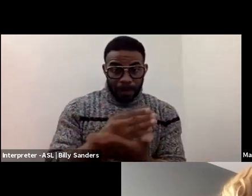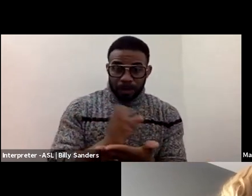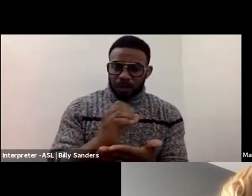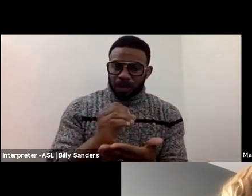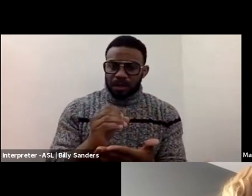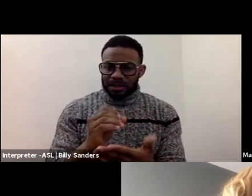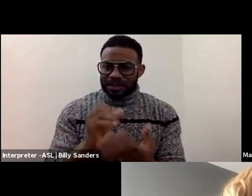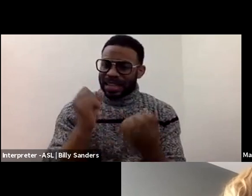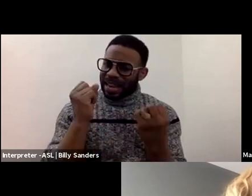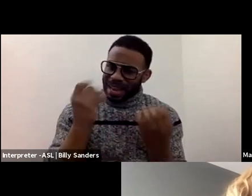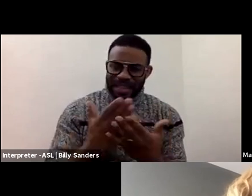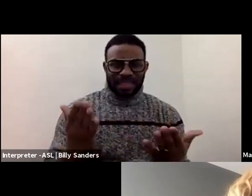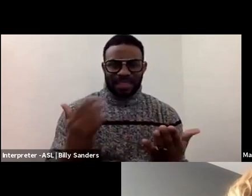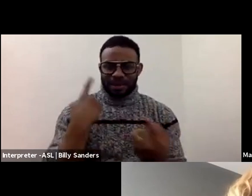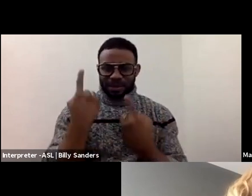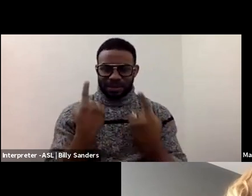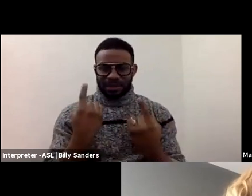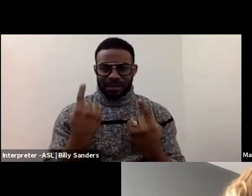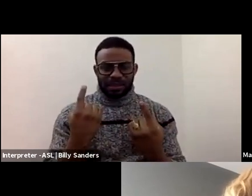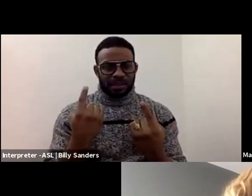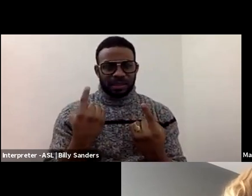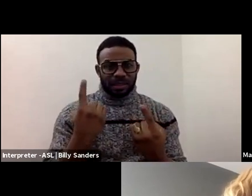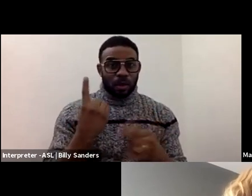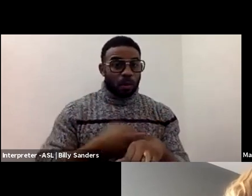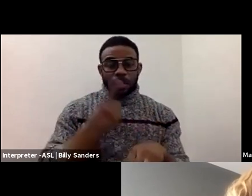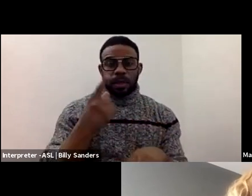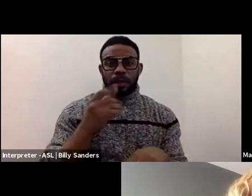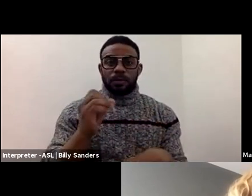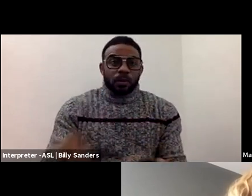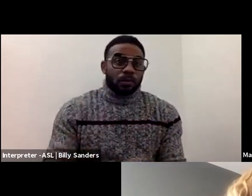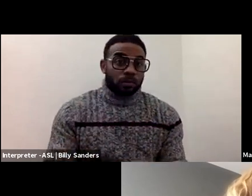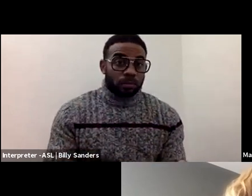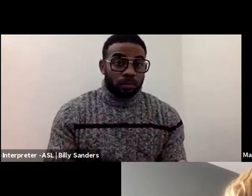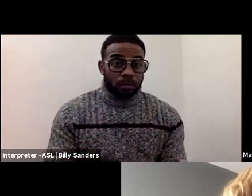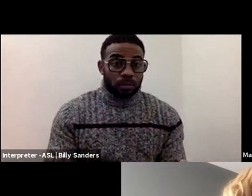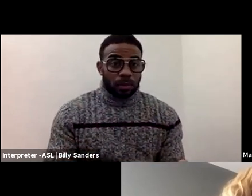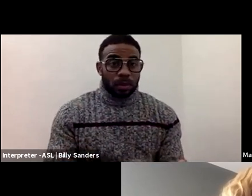So there was a lot of things that I was considering at once. And so I think that when we are talking about